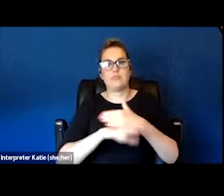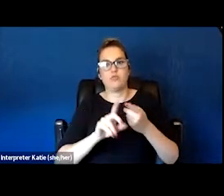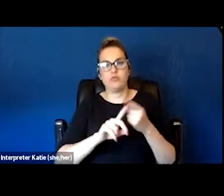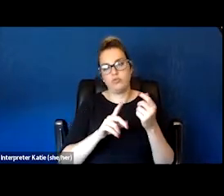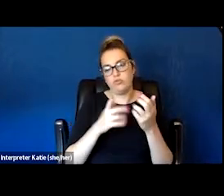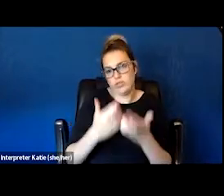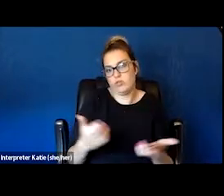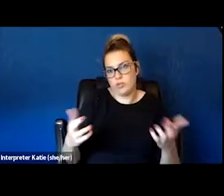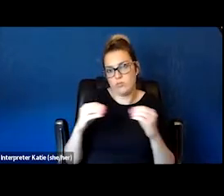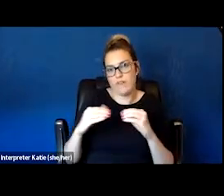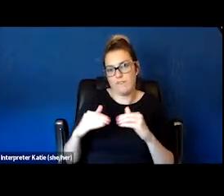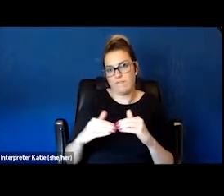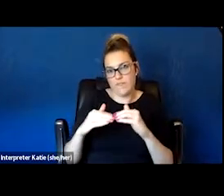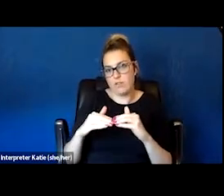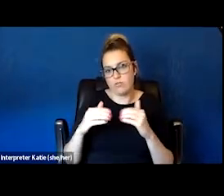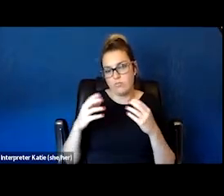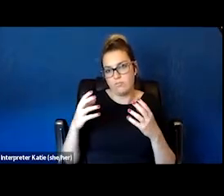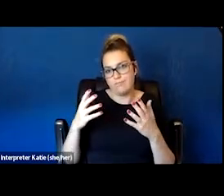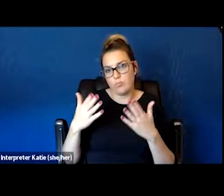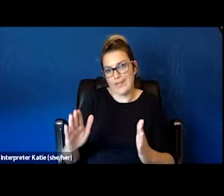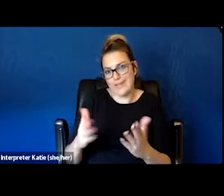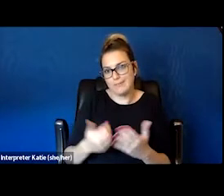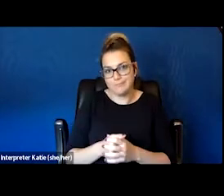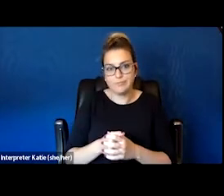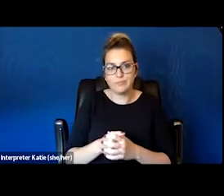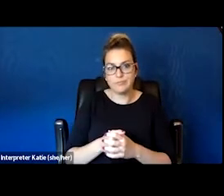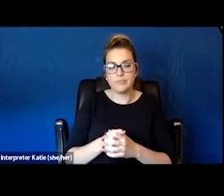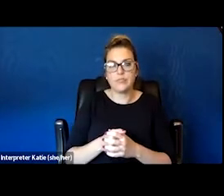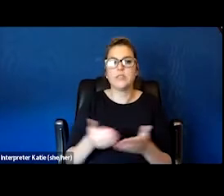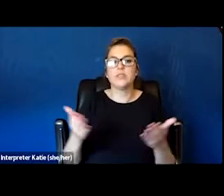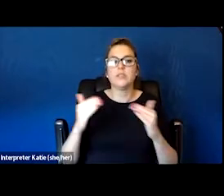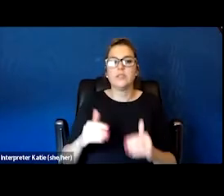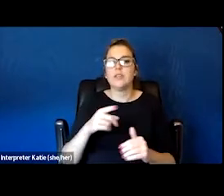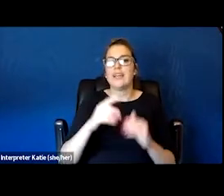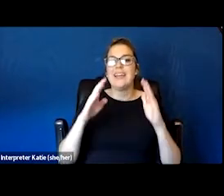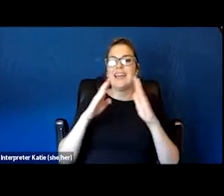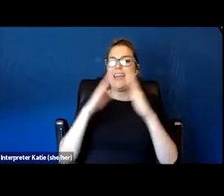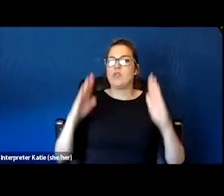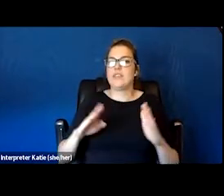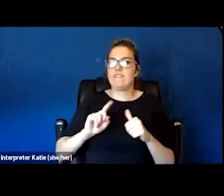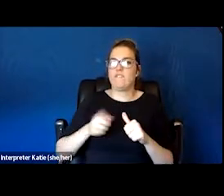And of course, a big piece we've talked about Housing First, I think on both of the sessions in this learning community so far,